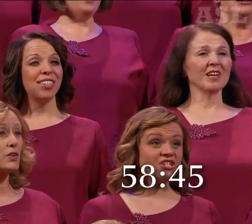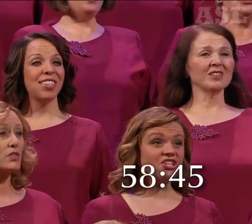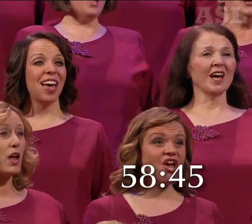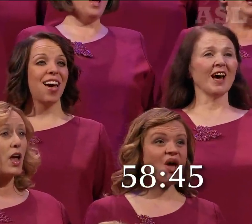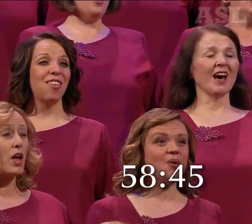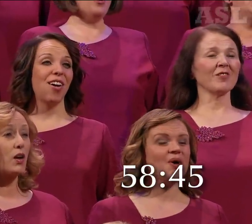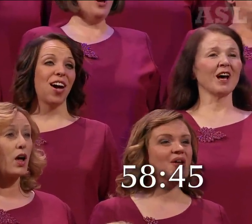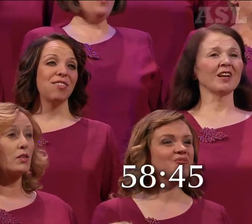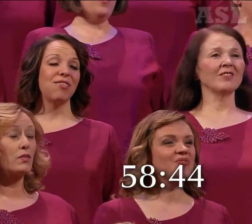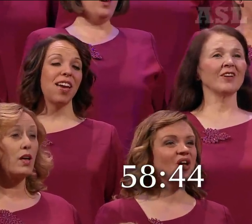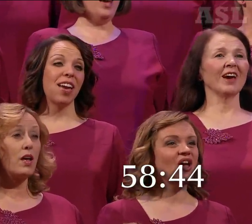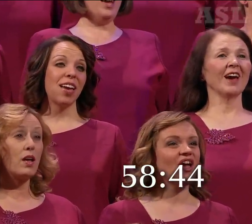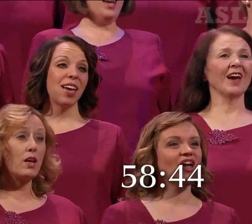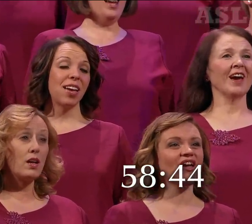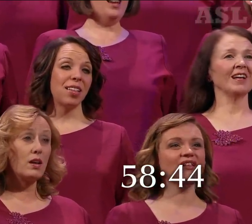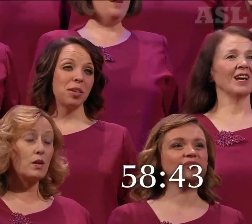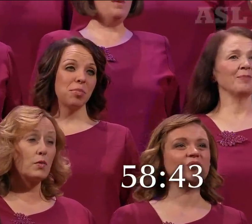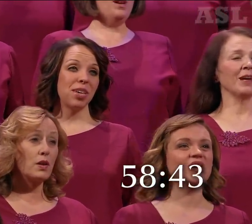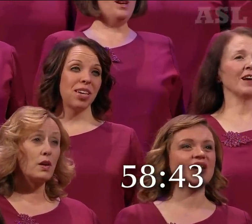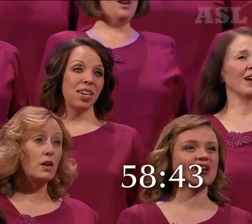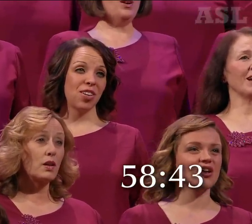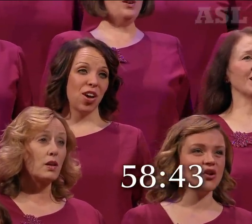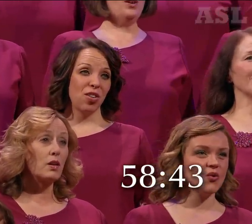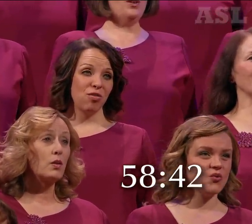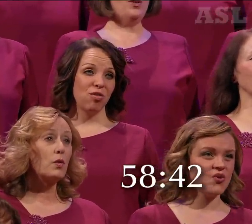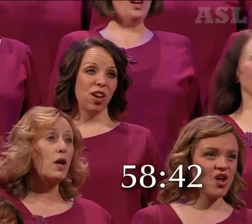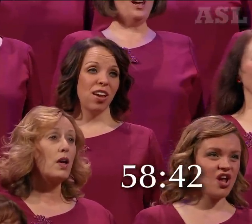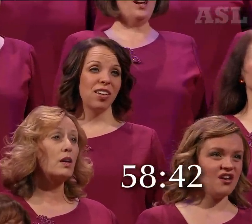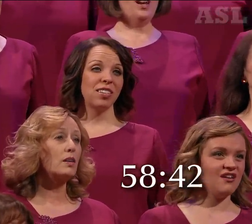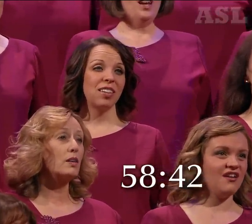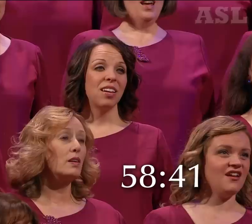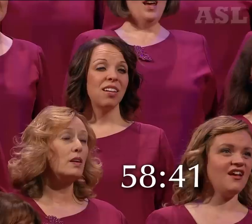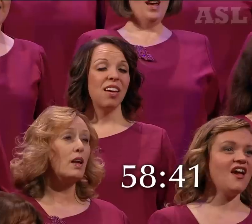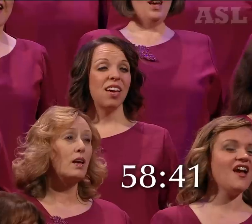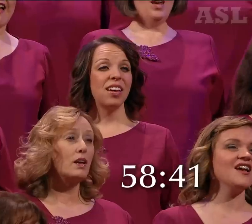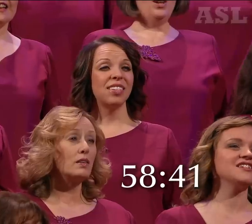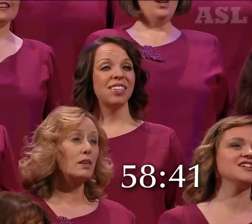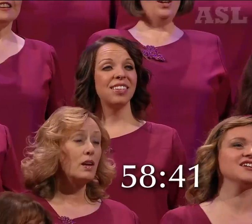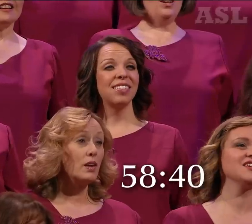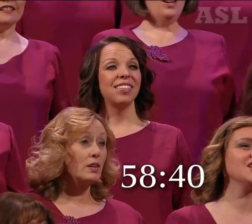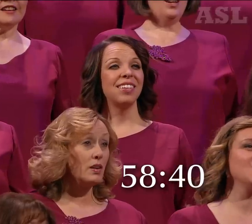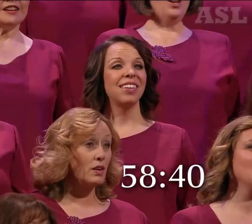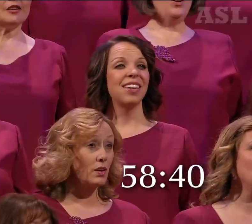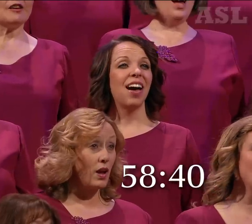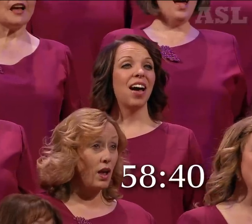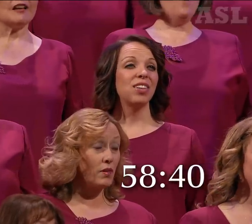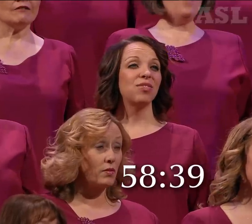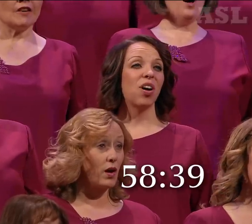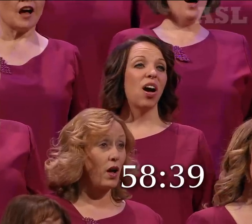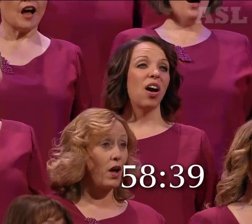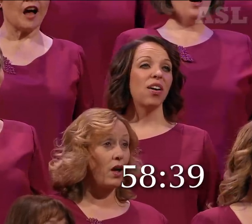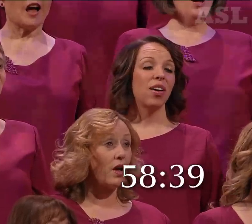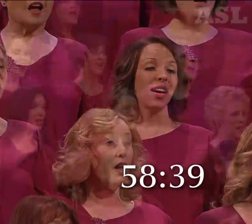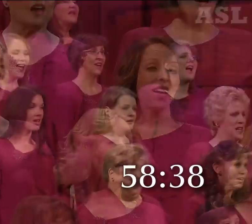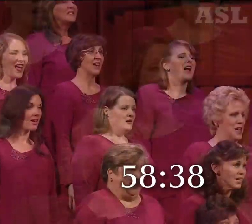CLOSED CAPTION CHANNEL OF THE CHURCH OF JESUS CHRIST OF LATTER-DAY SAINTS.